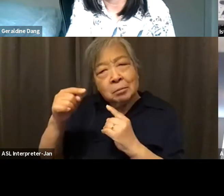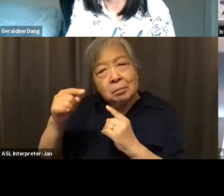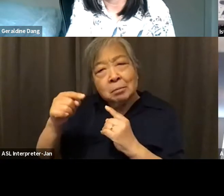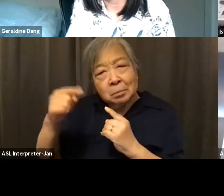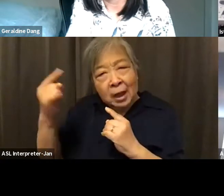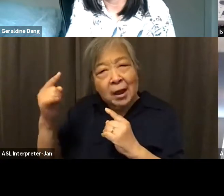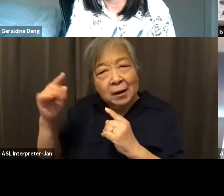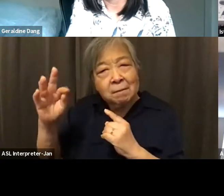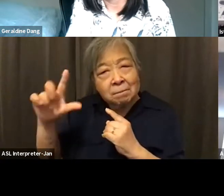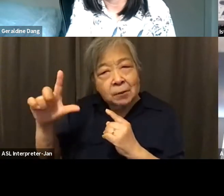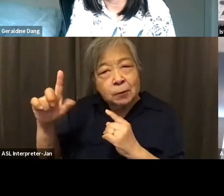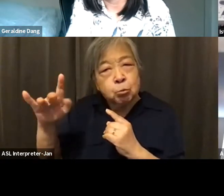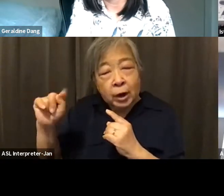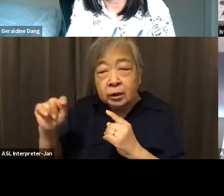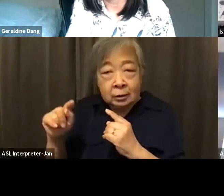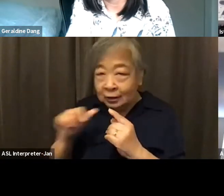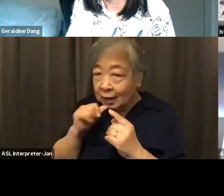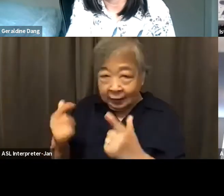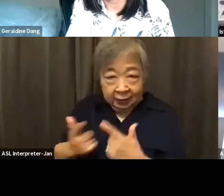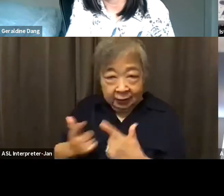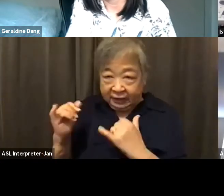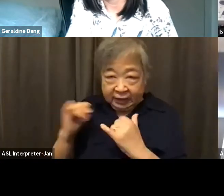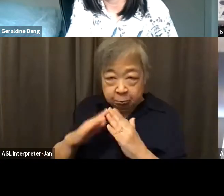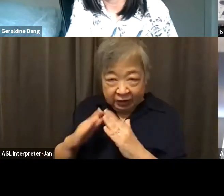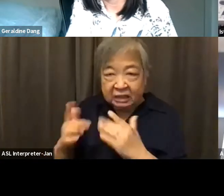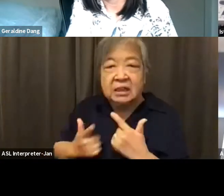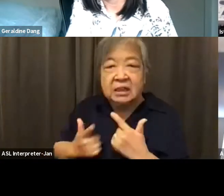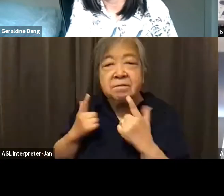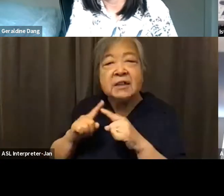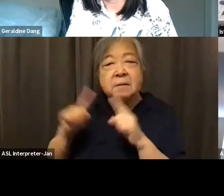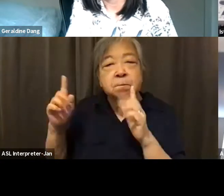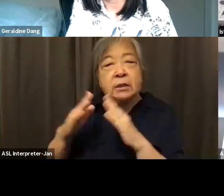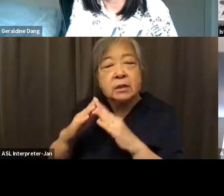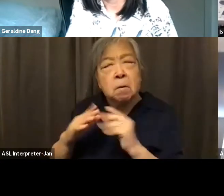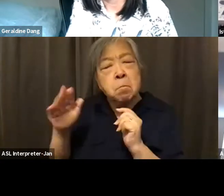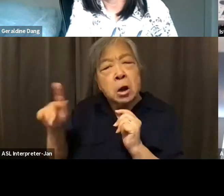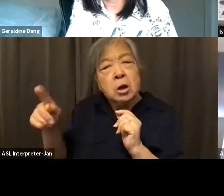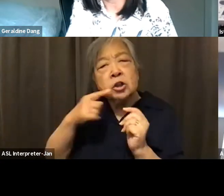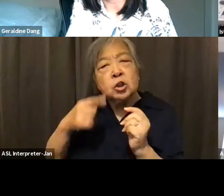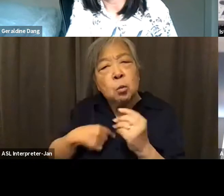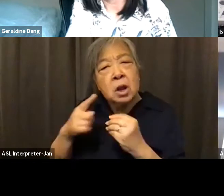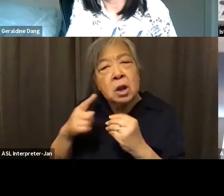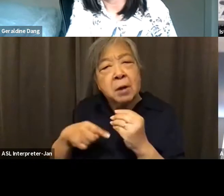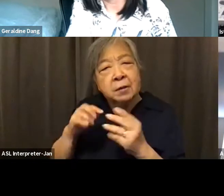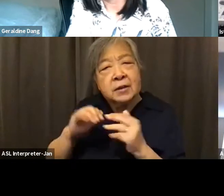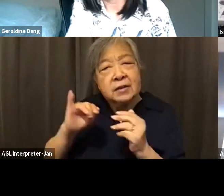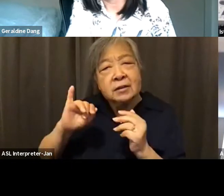She was in a different city than me and she told me about this Instagram account called